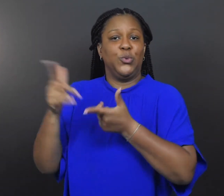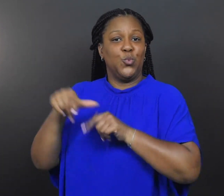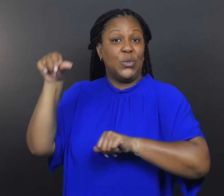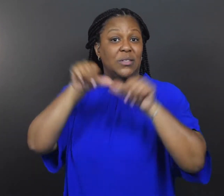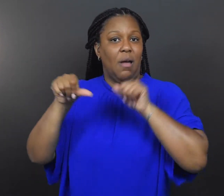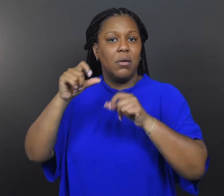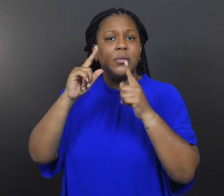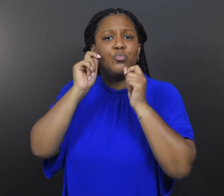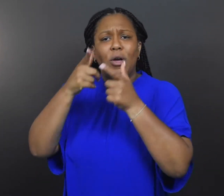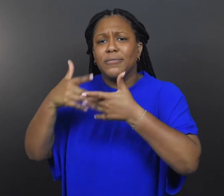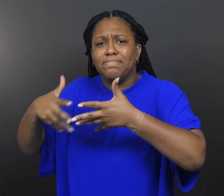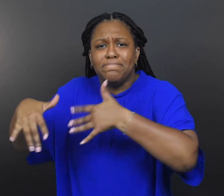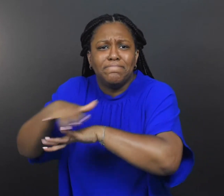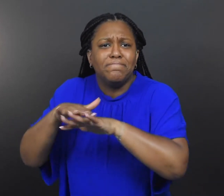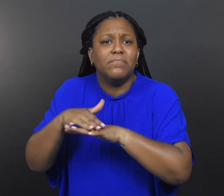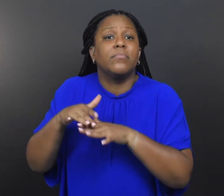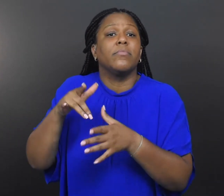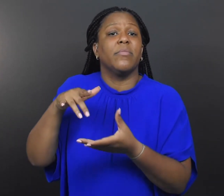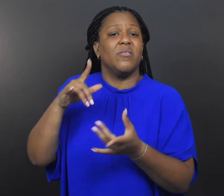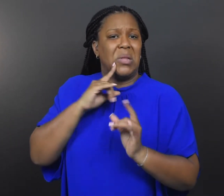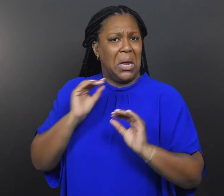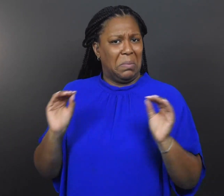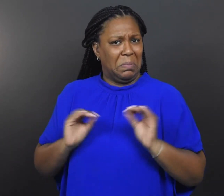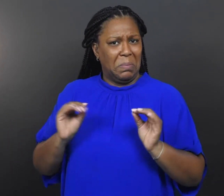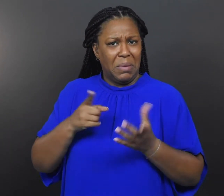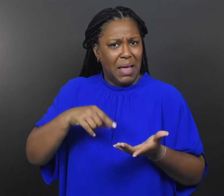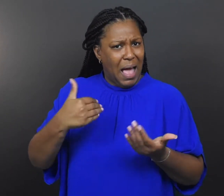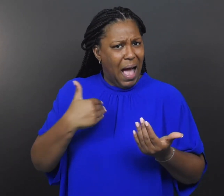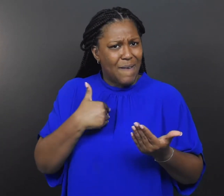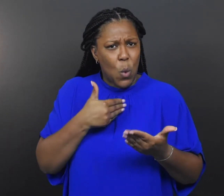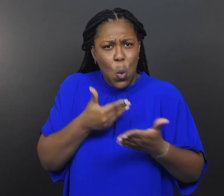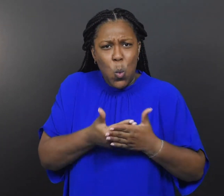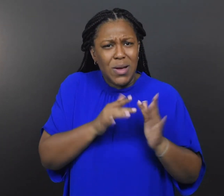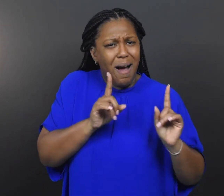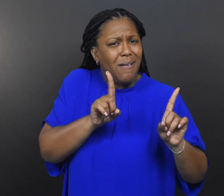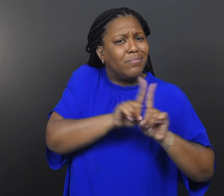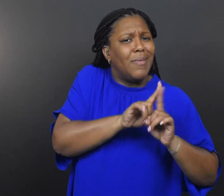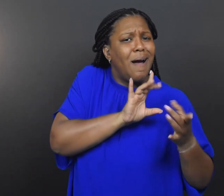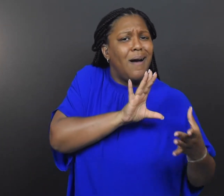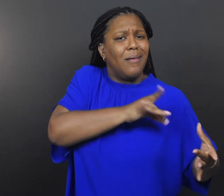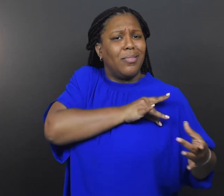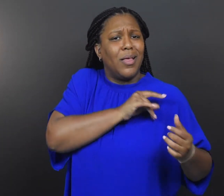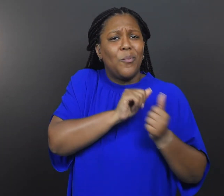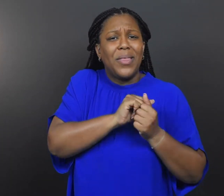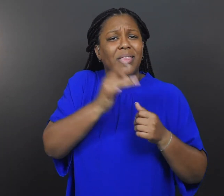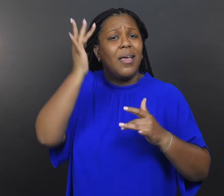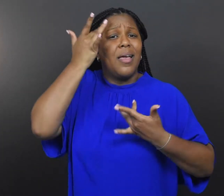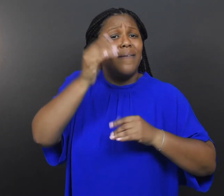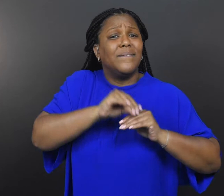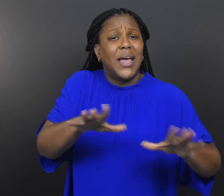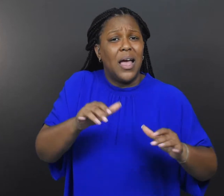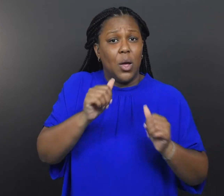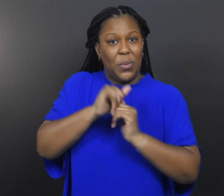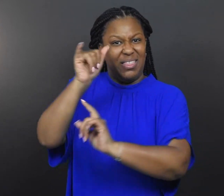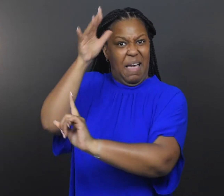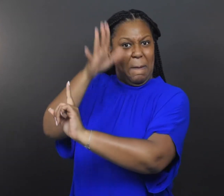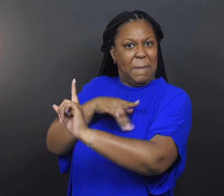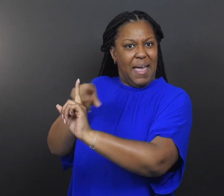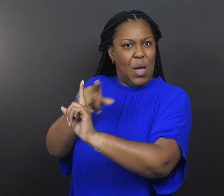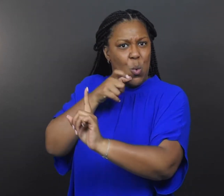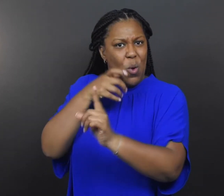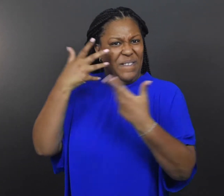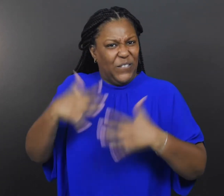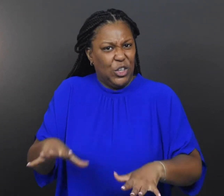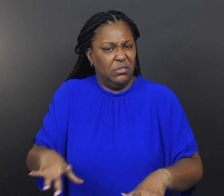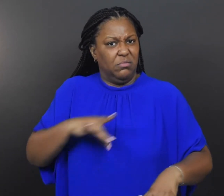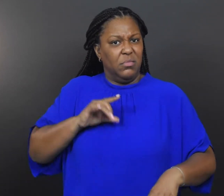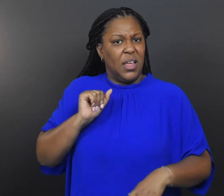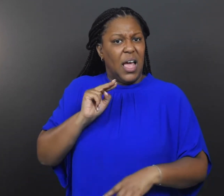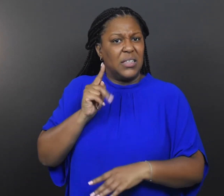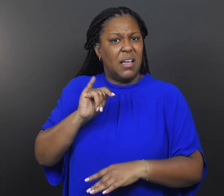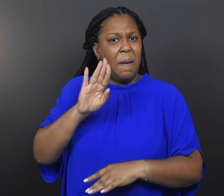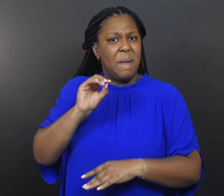None of the people who had close contact with the infected man had produced antibodies,